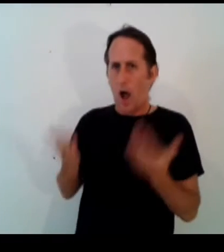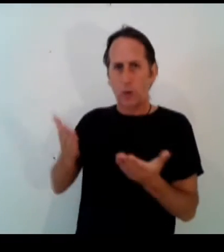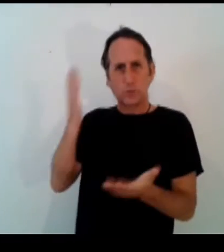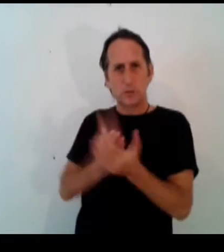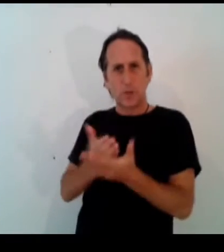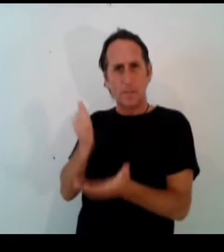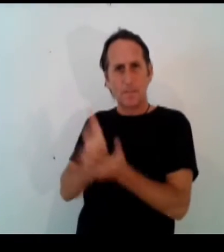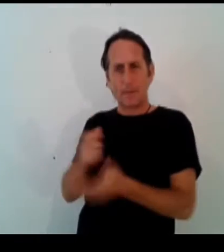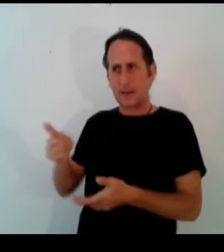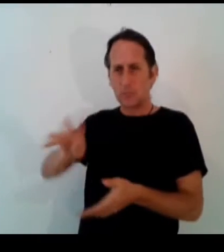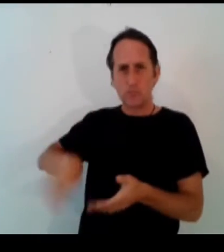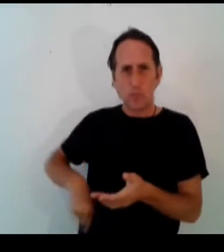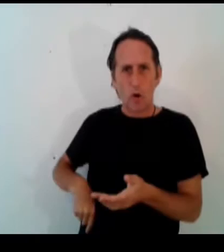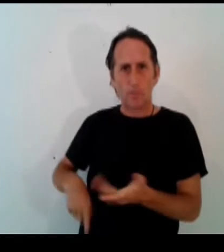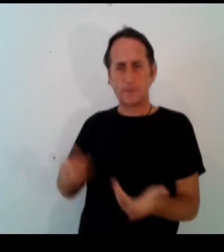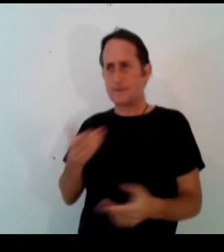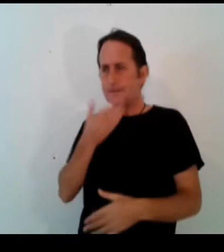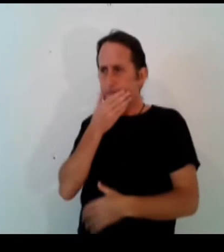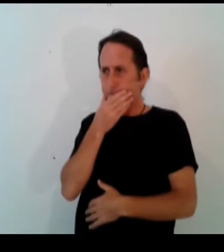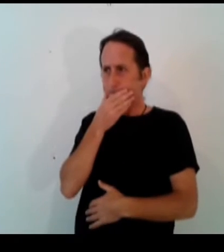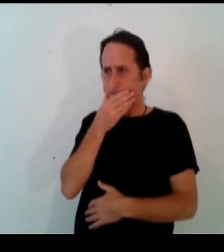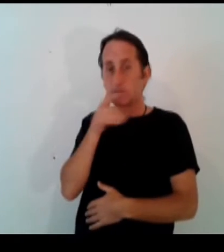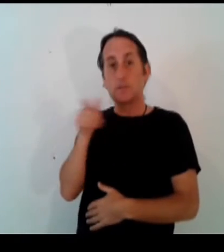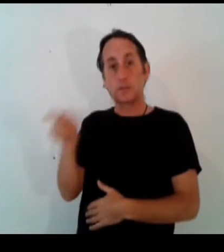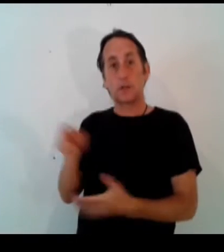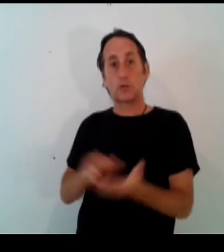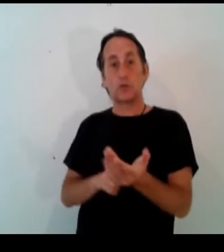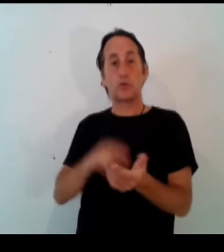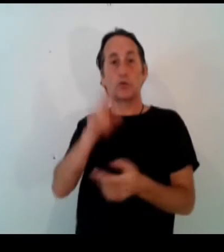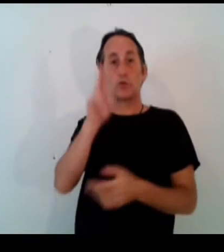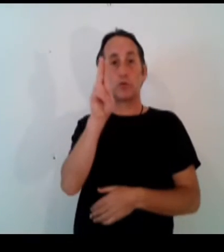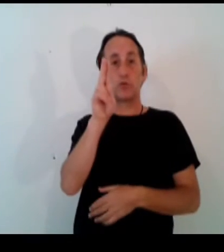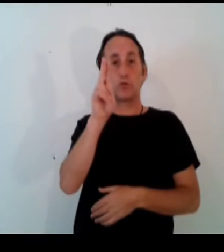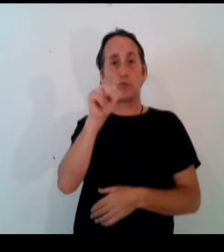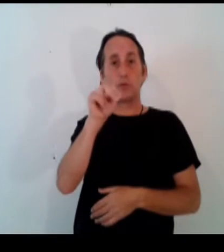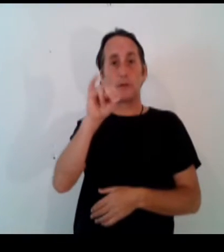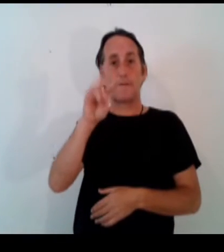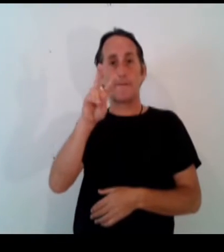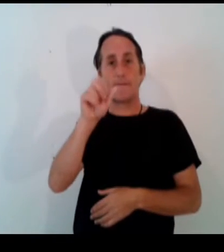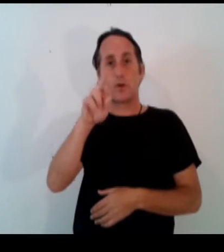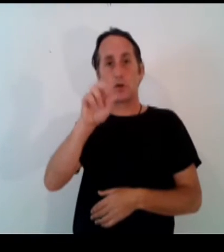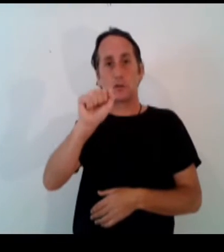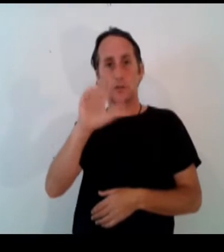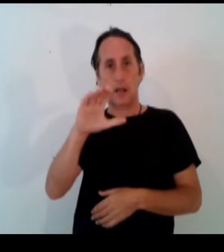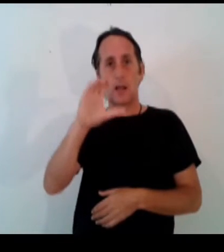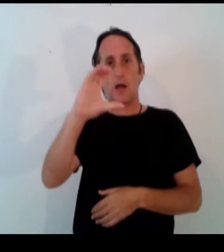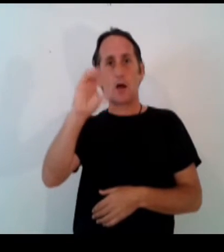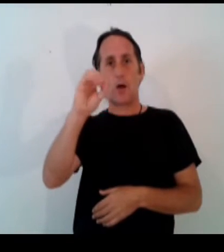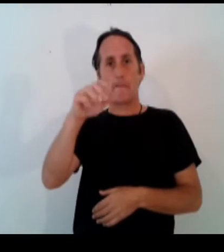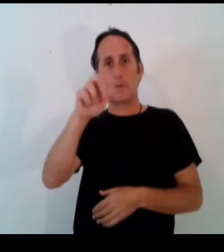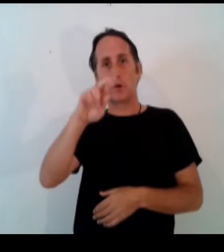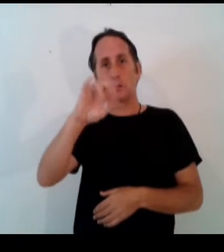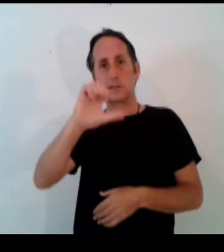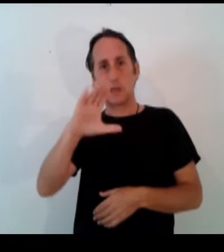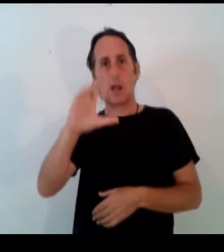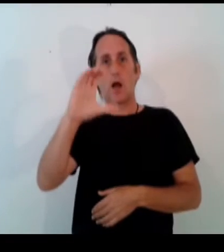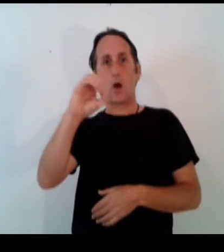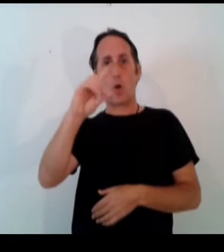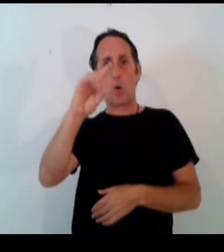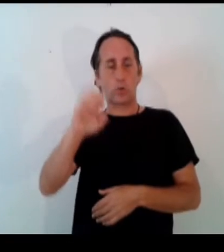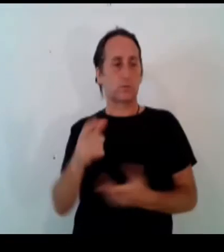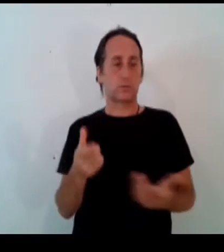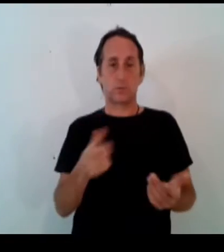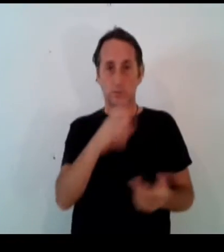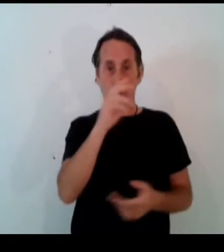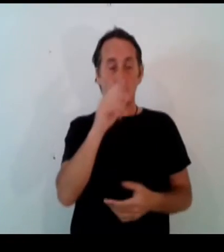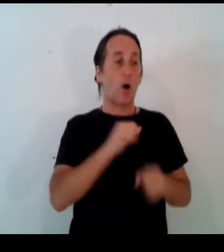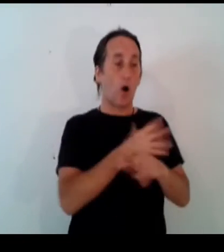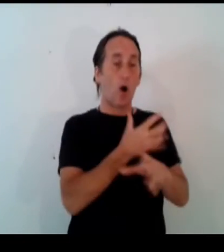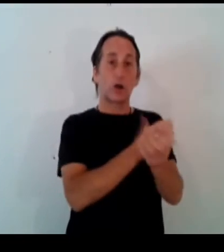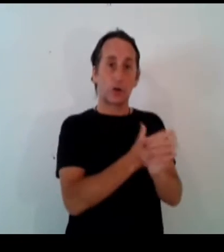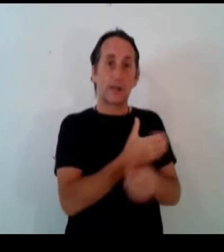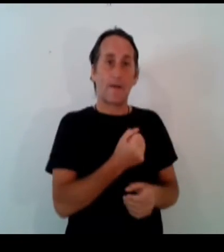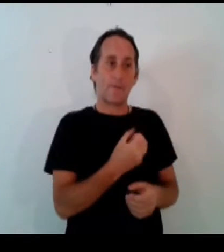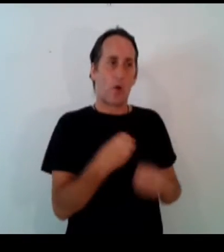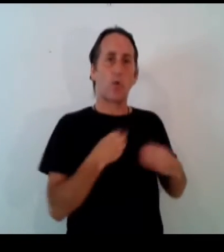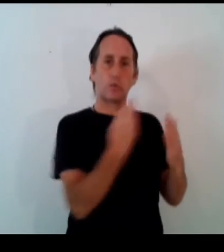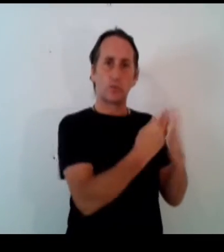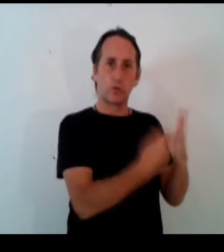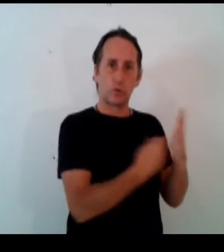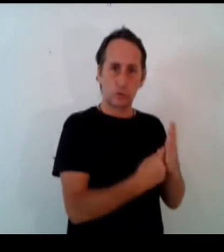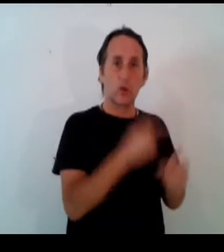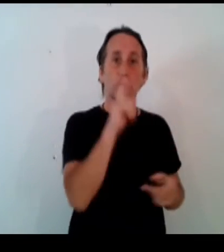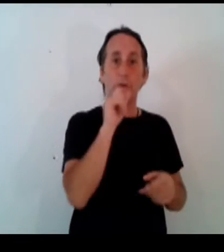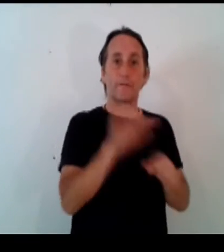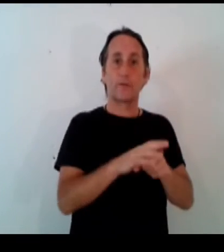And they used a thing called the Universal Commercial Code now each country has it's own set of rules, its ACTS and STATUTES which decide the rules from within a country